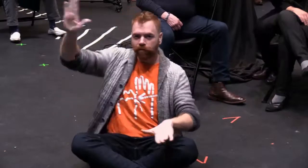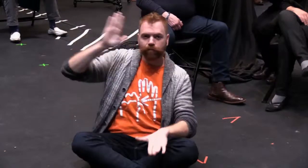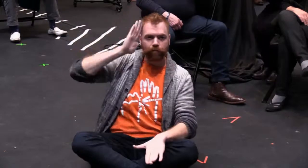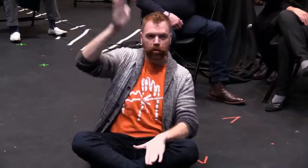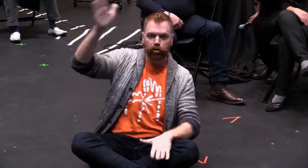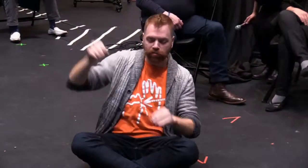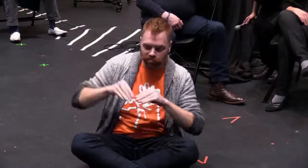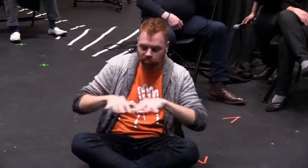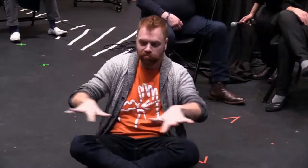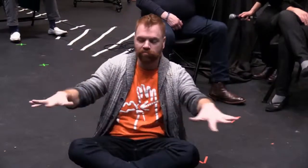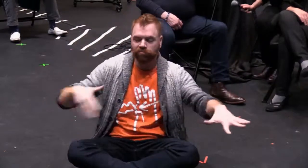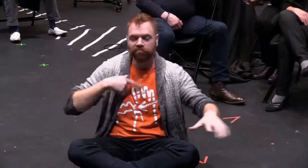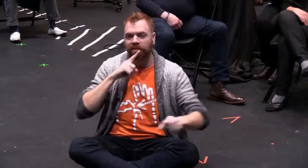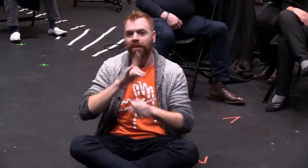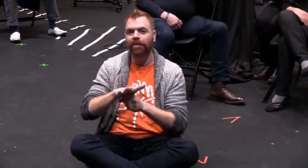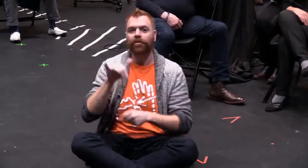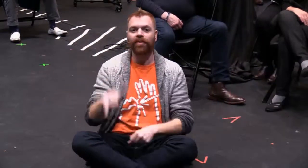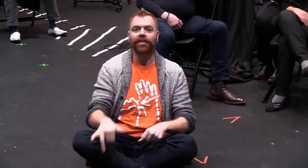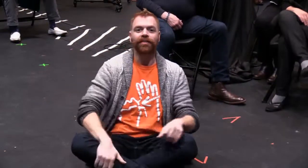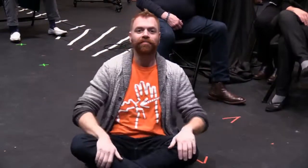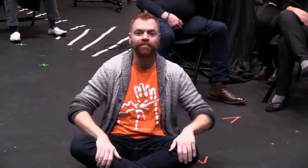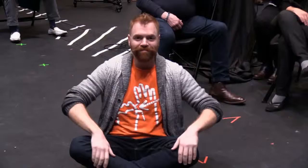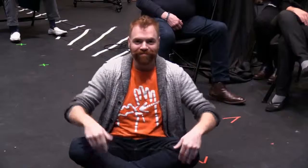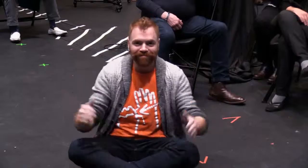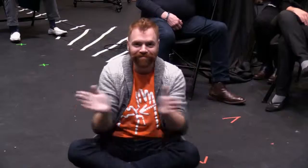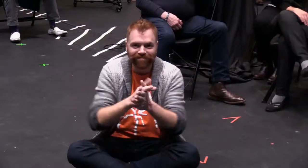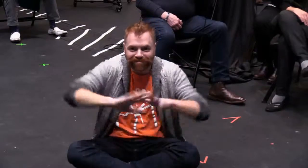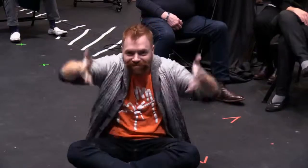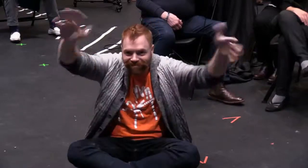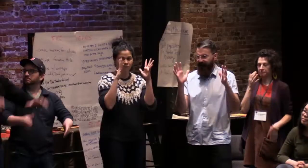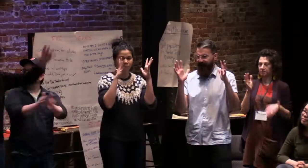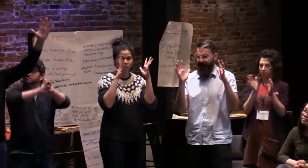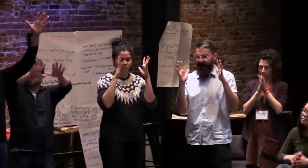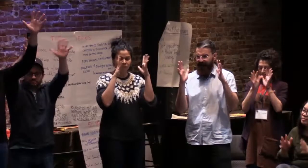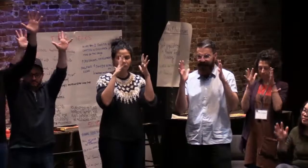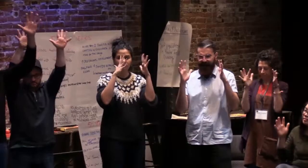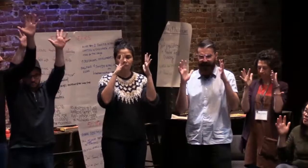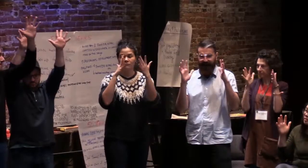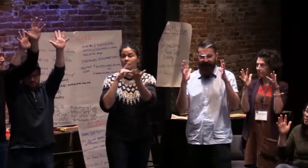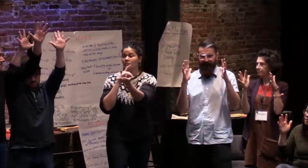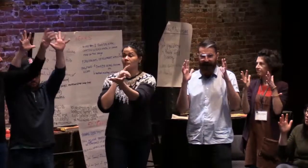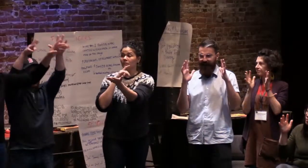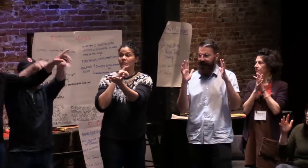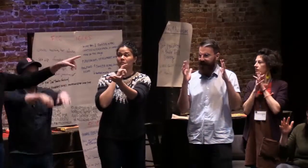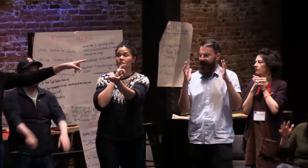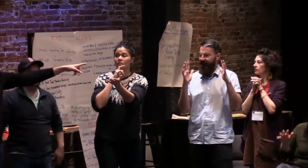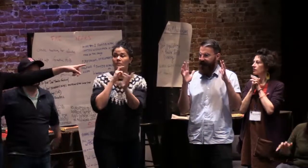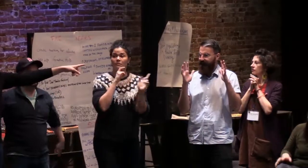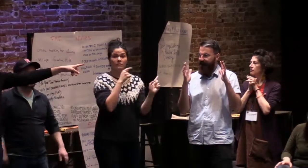and for our younger generation, for their future as well, and to keep it going forward.